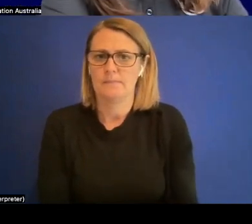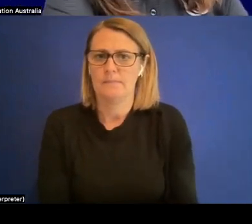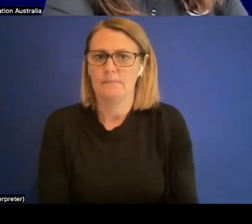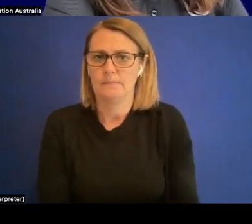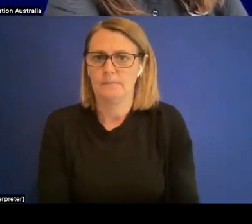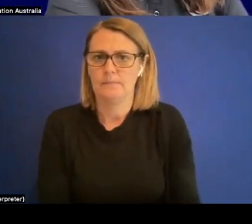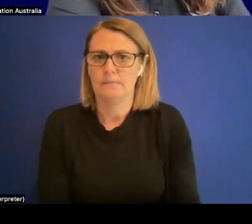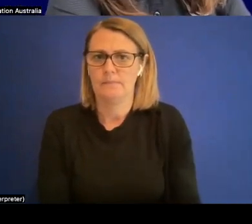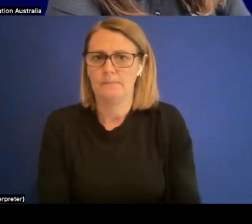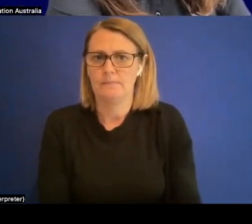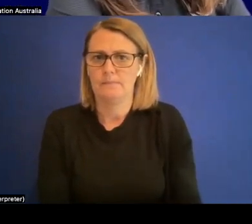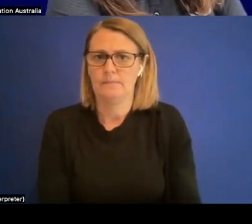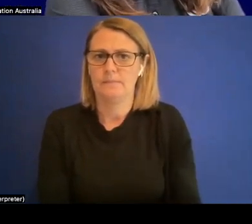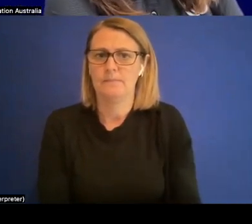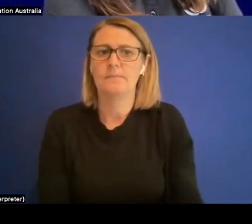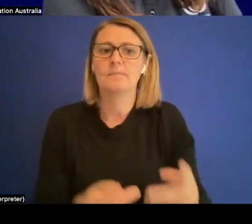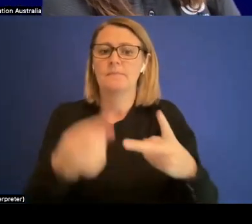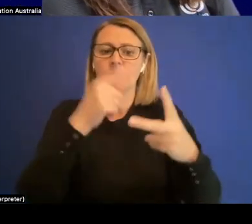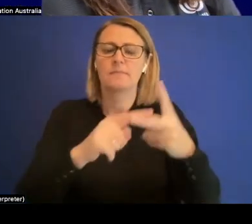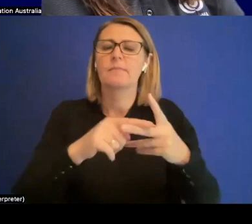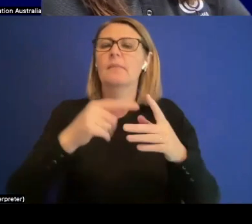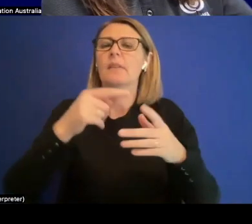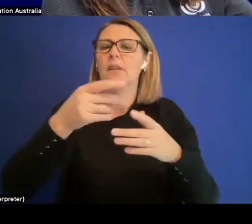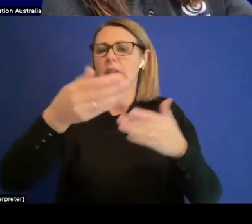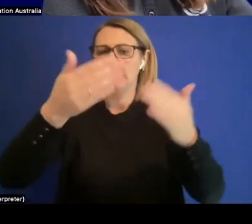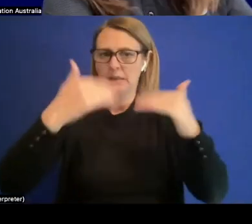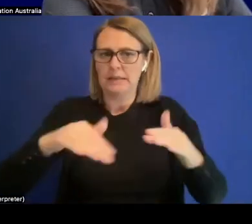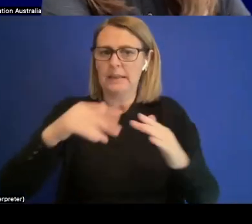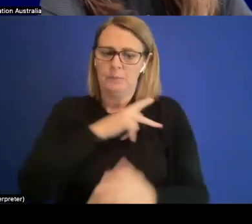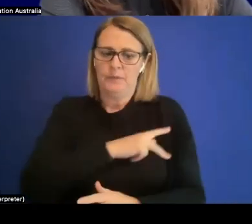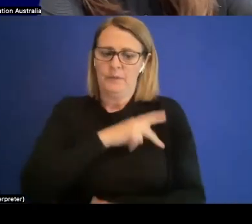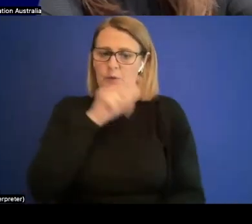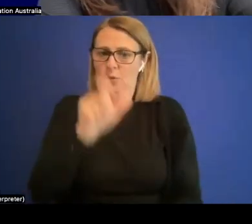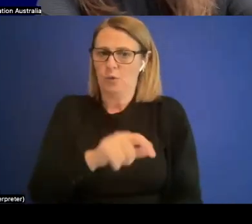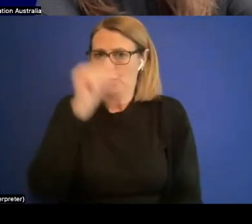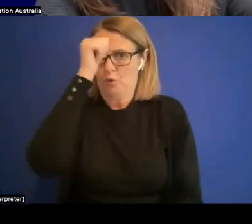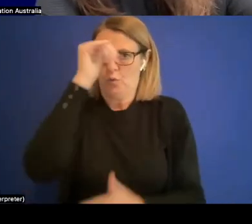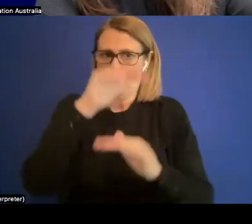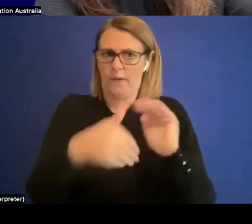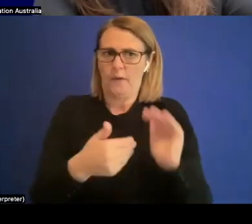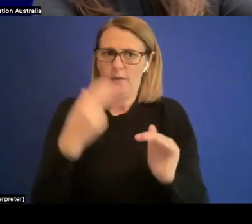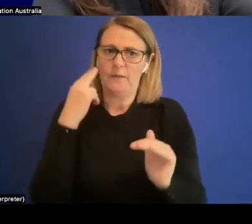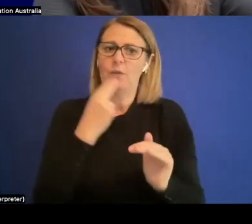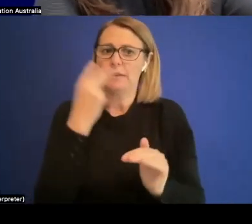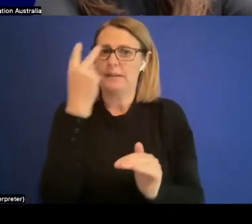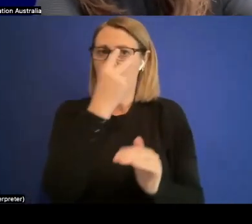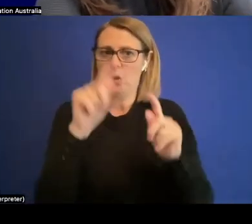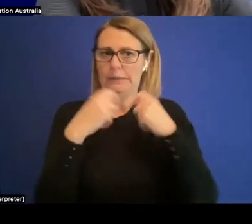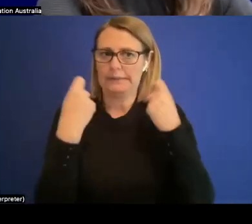The next professional that is important to know about in the deafblind team that you may not be